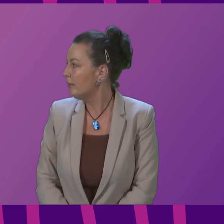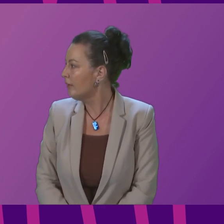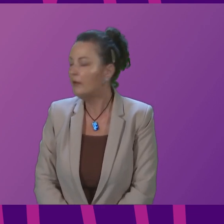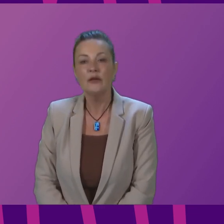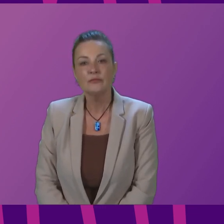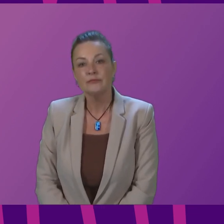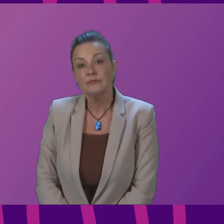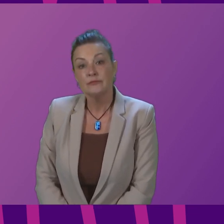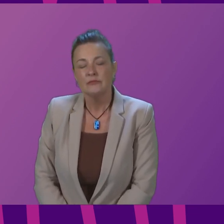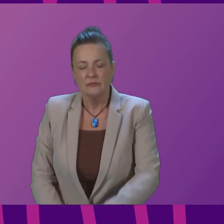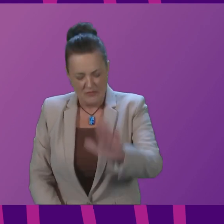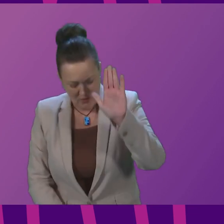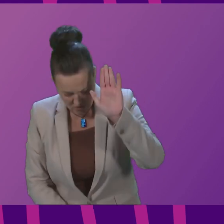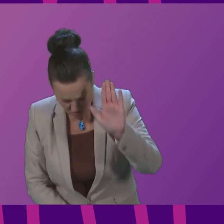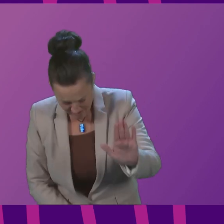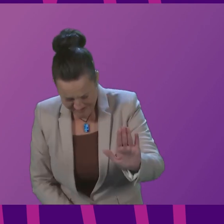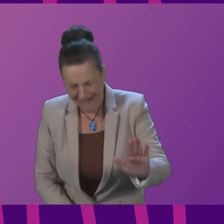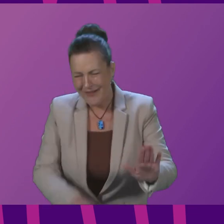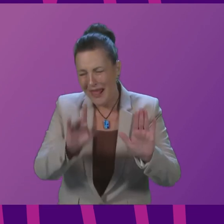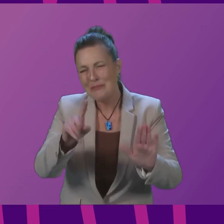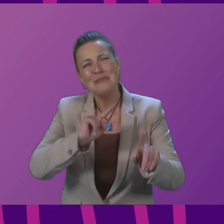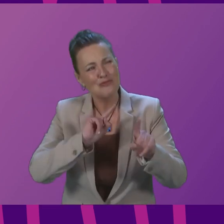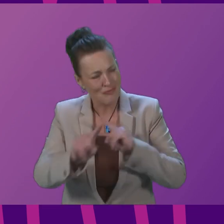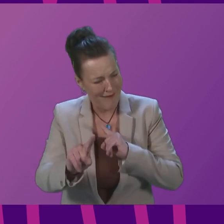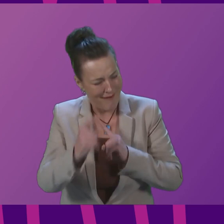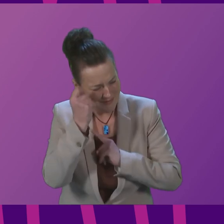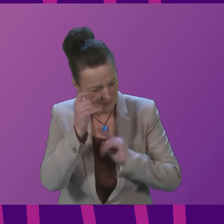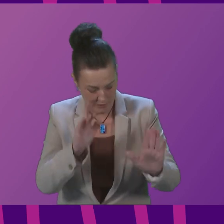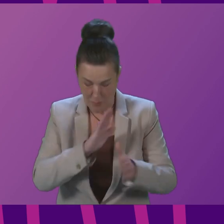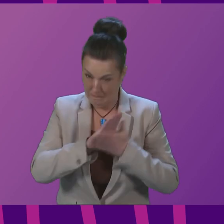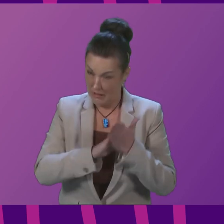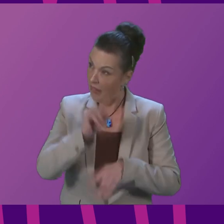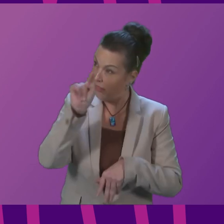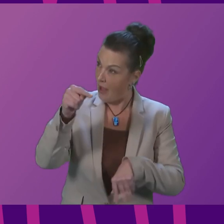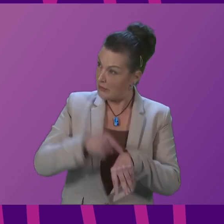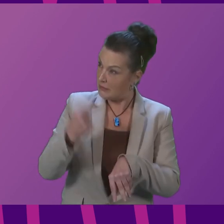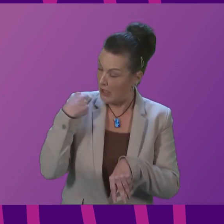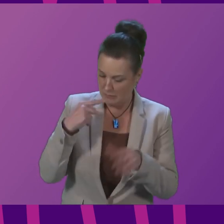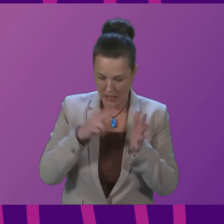Let us try to get this straight. At the time, Nicola Sturgeon said that this was